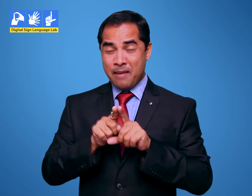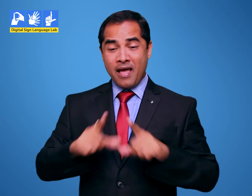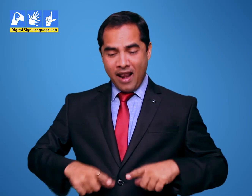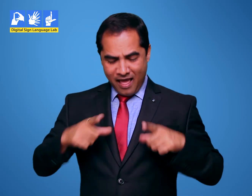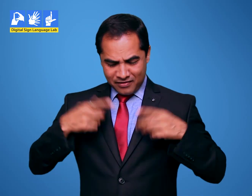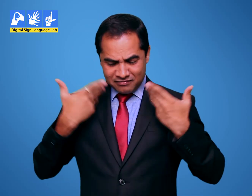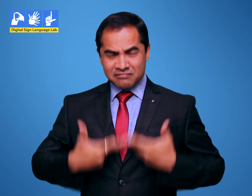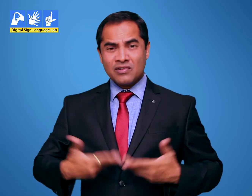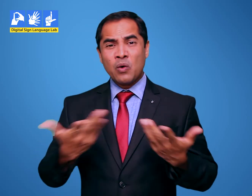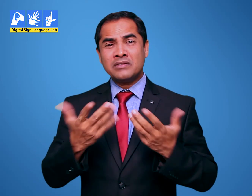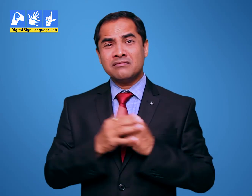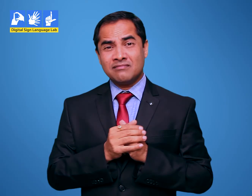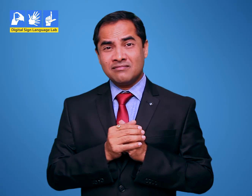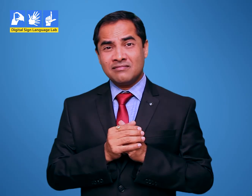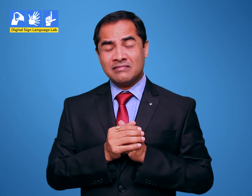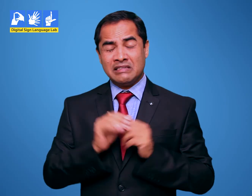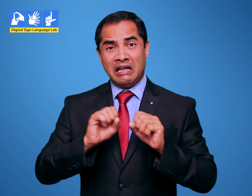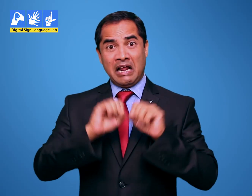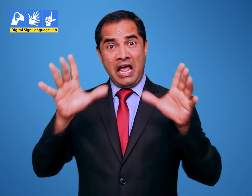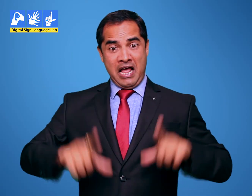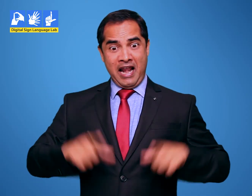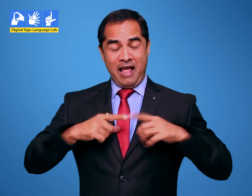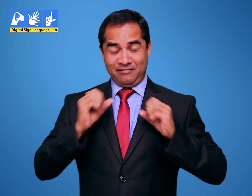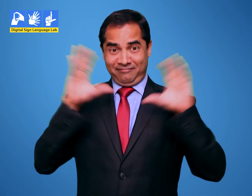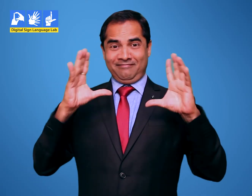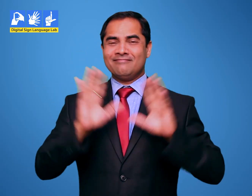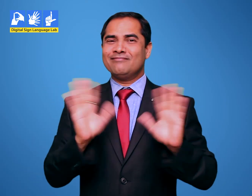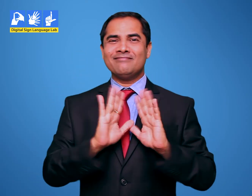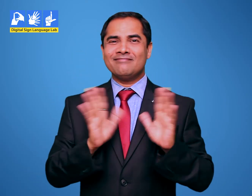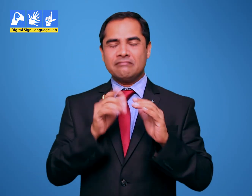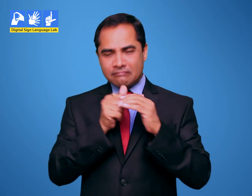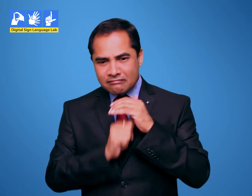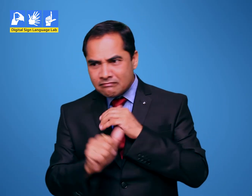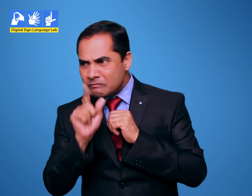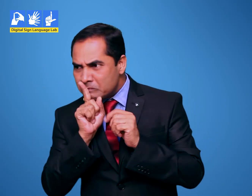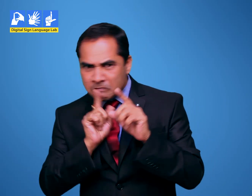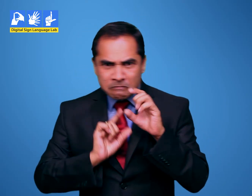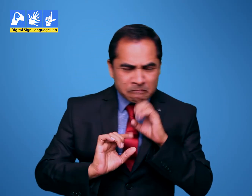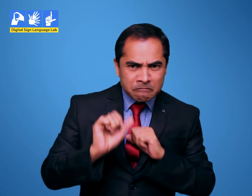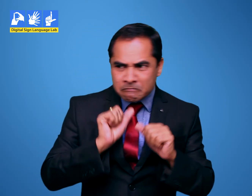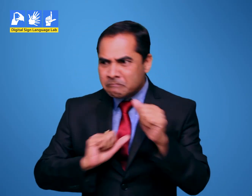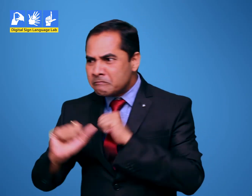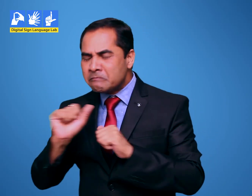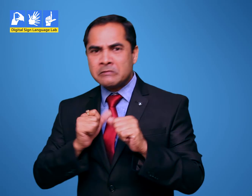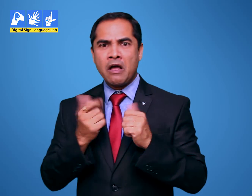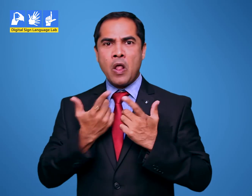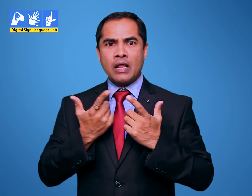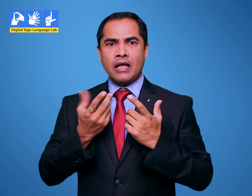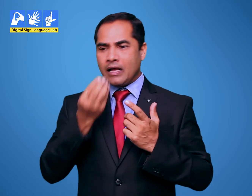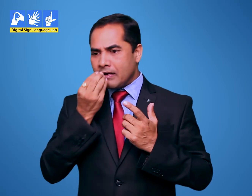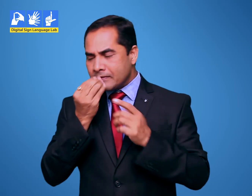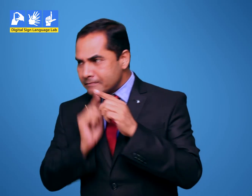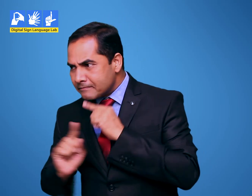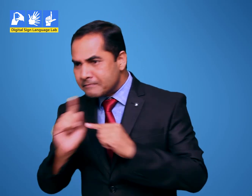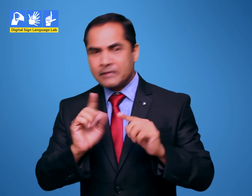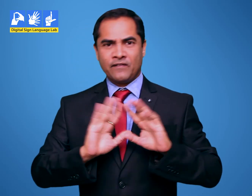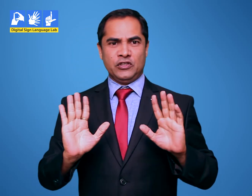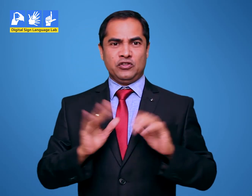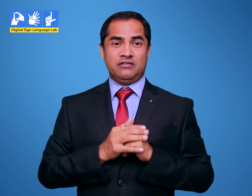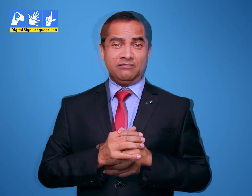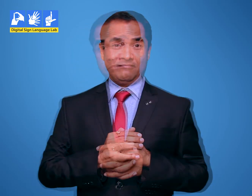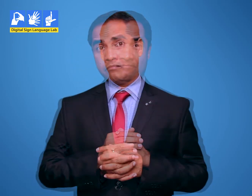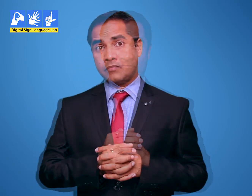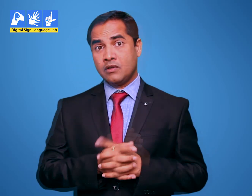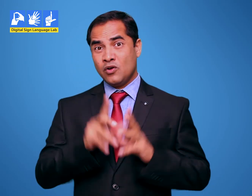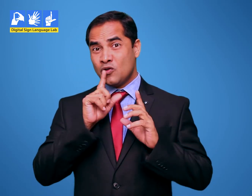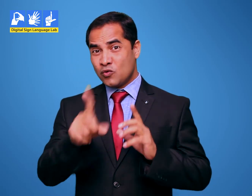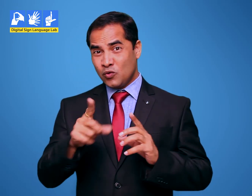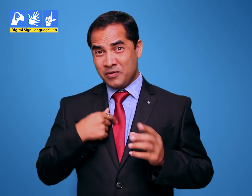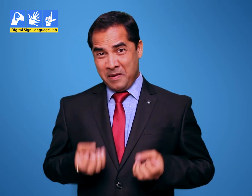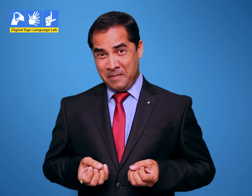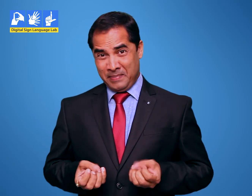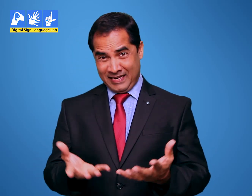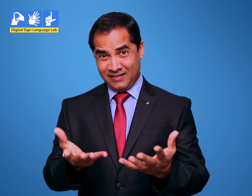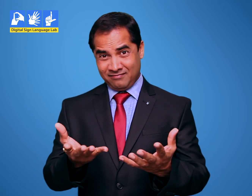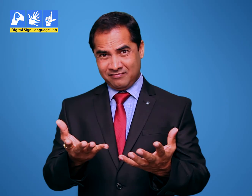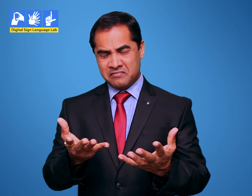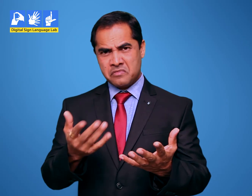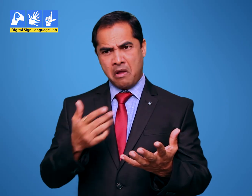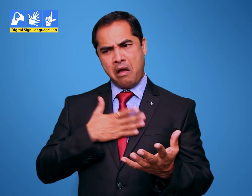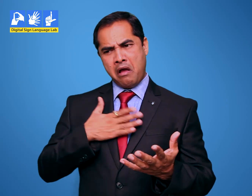at twilight existence of secrecy and rebellion. I did not in the beginning